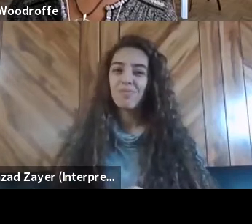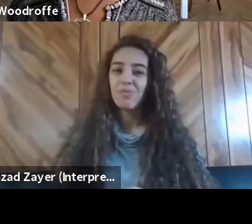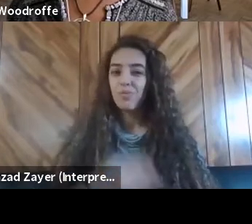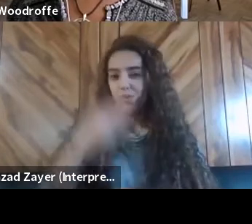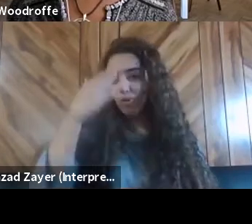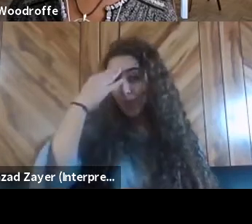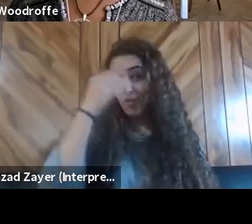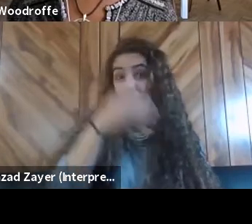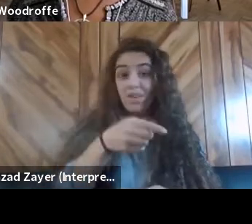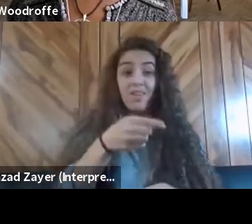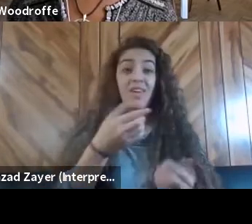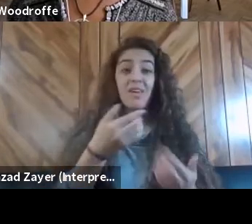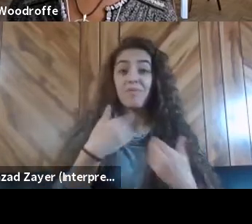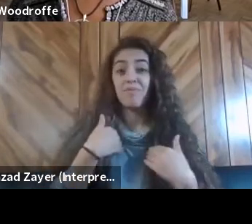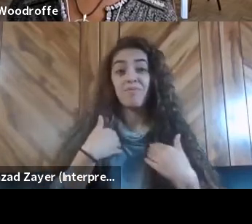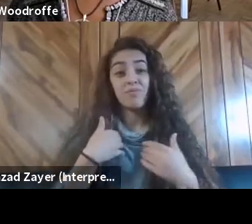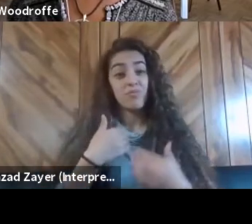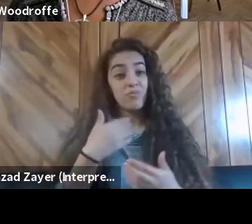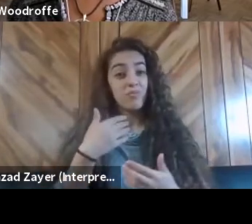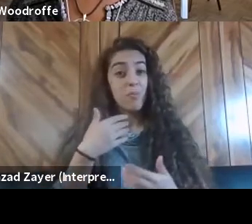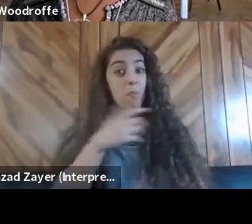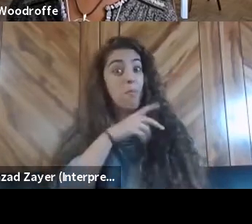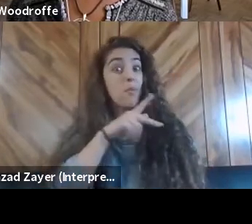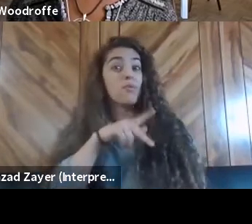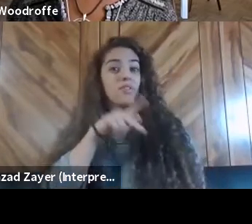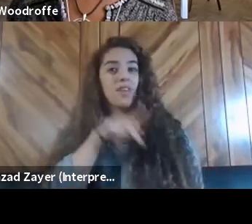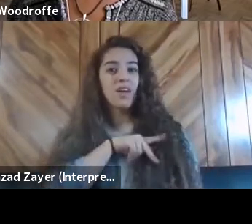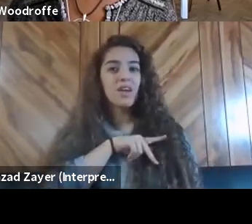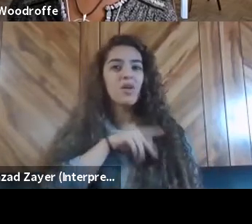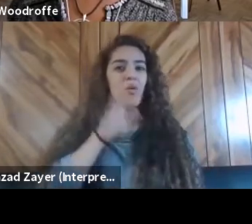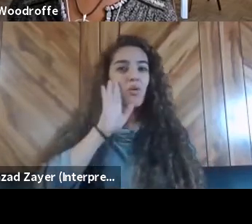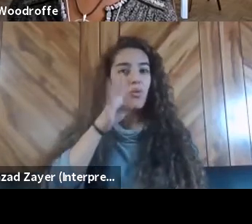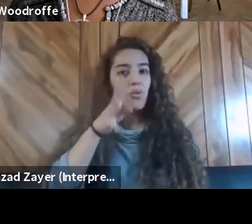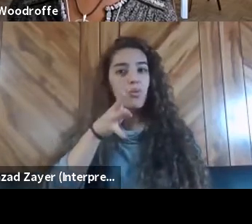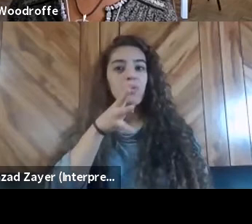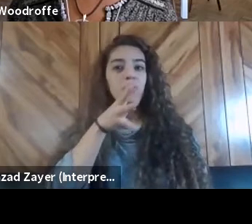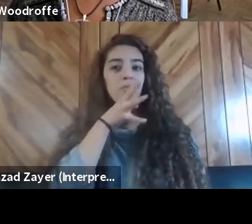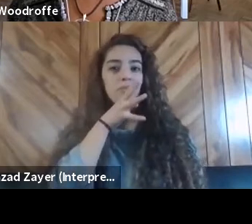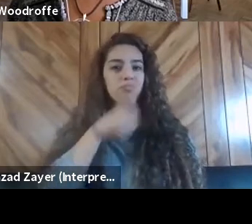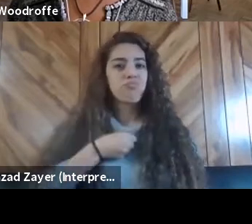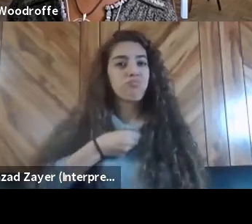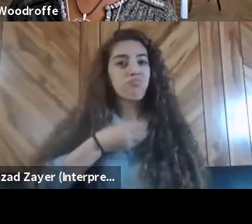personality he and he speaks his mind. You know, and all